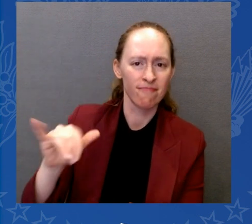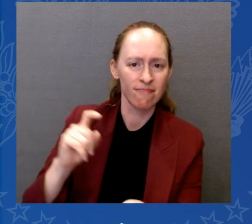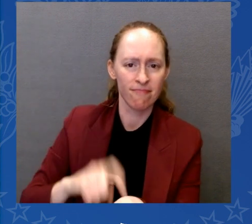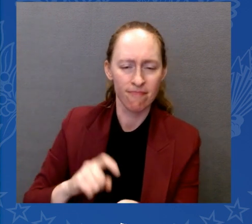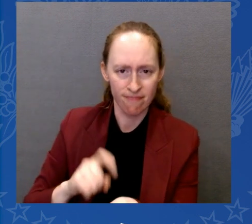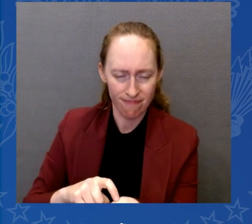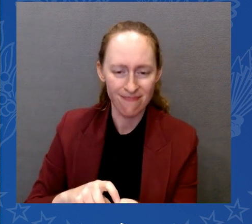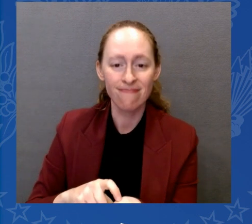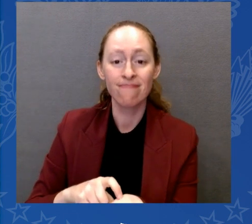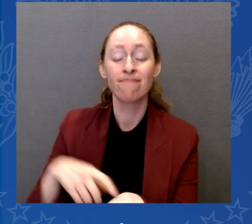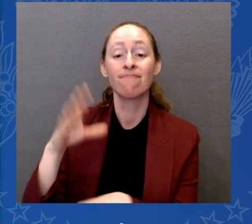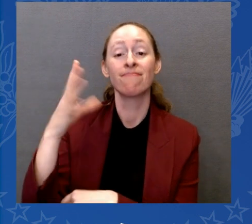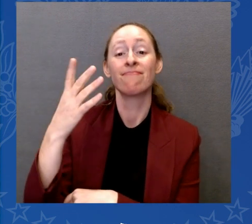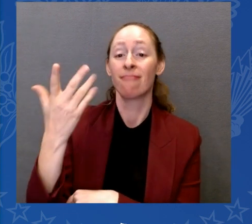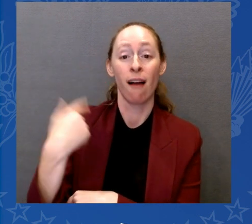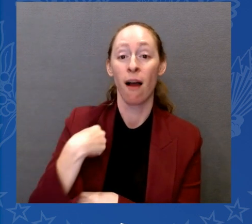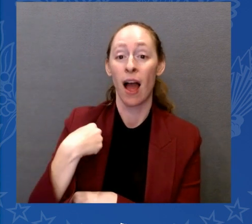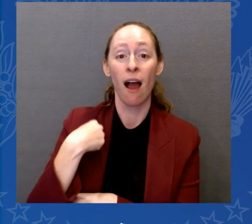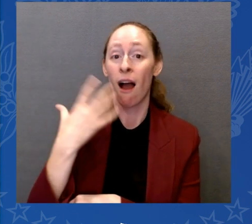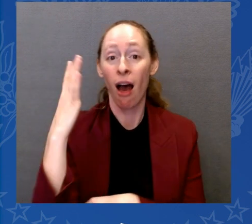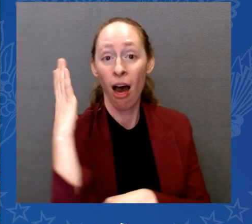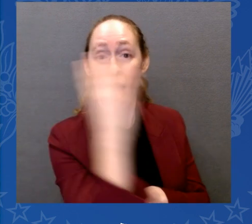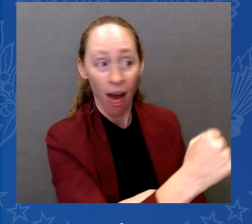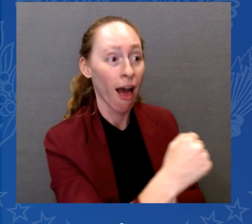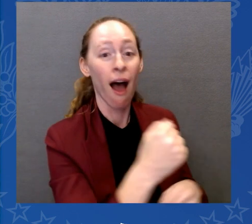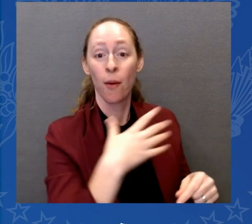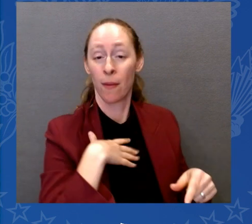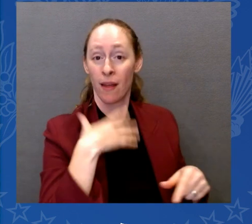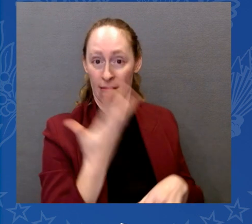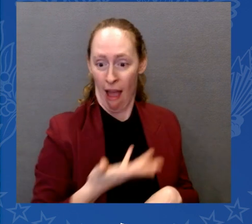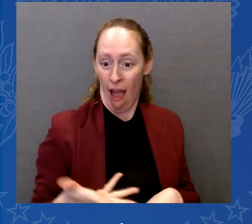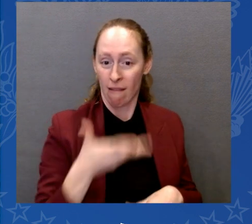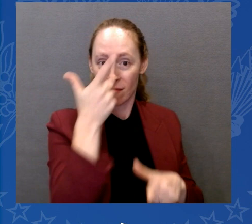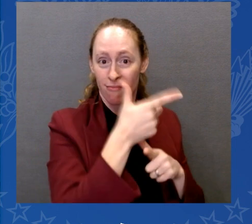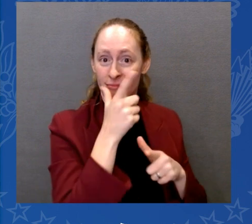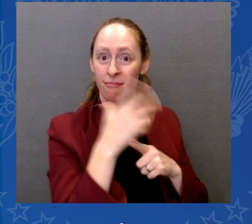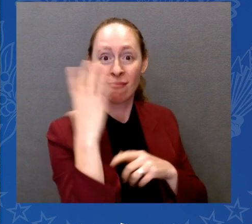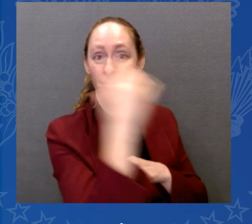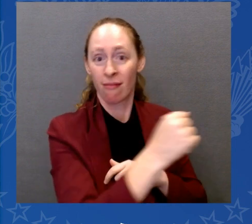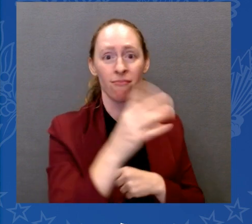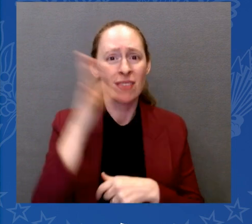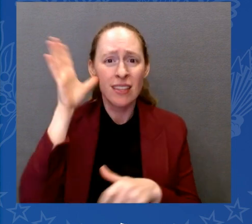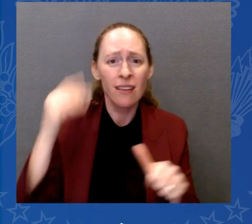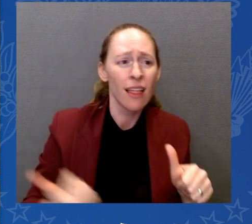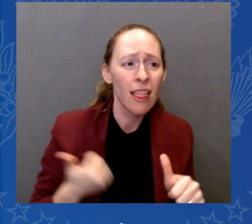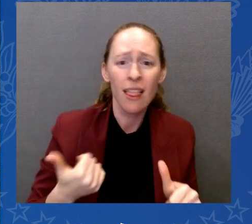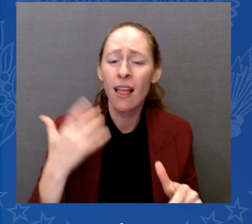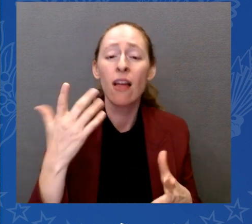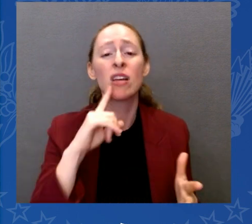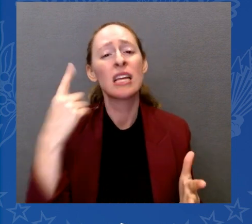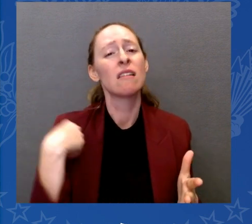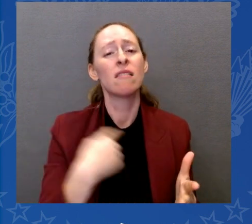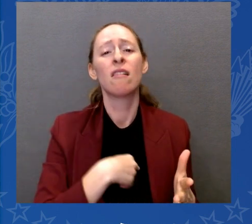Growing up, life was about sports camping, fishing, hiking. For us, the outdoors meant everything.